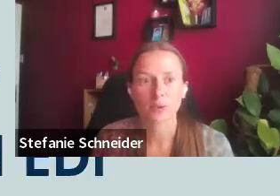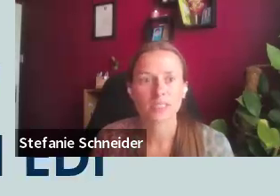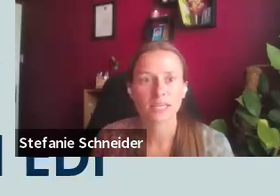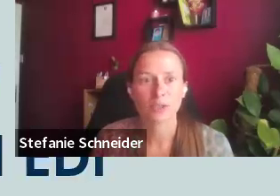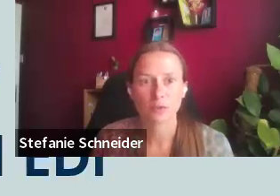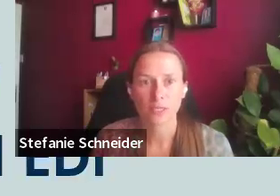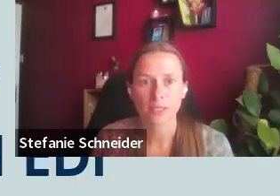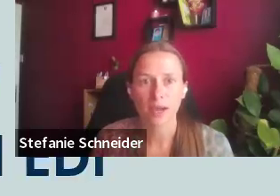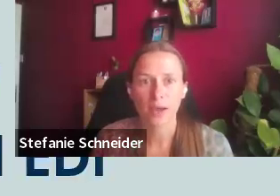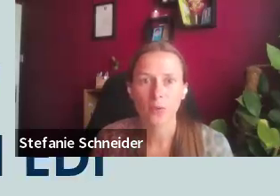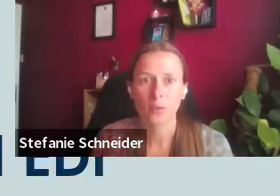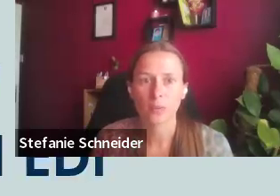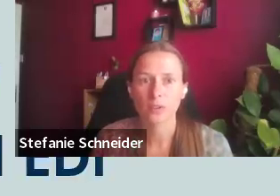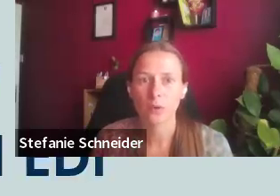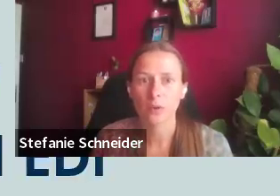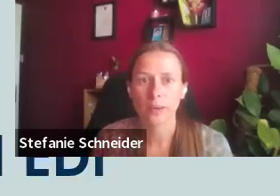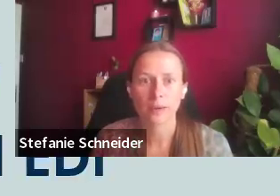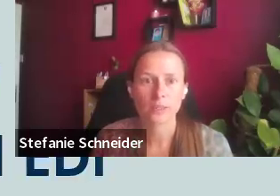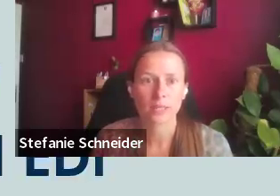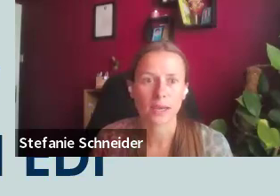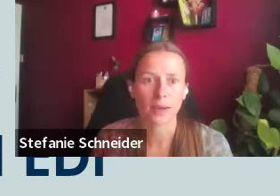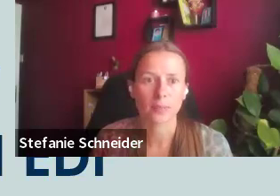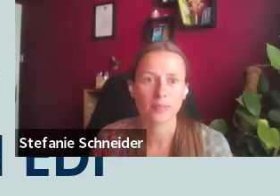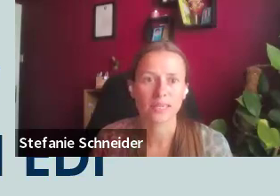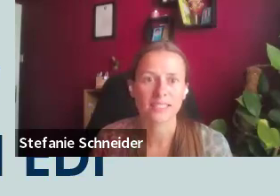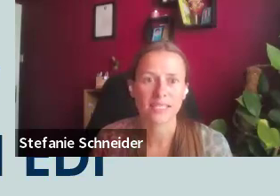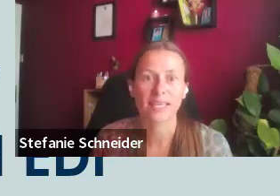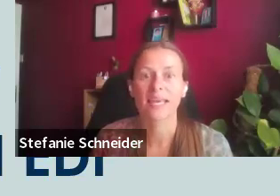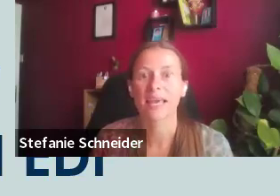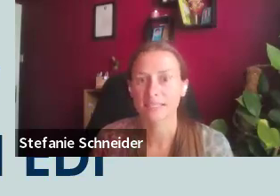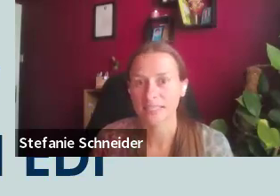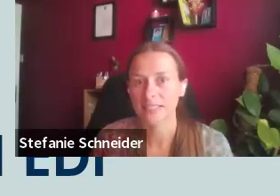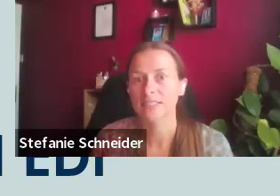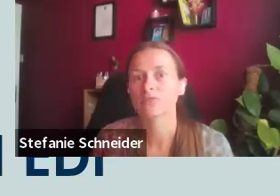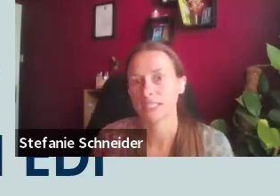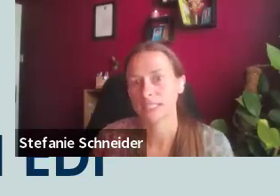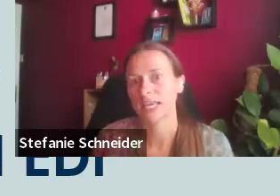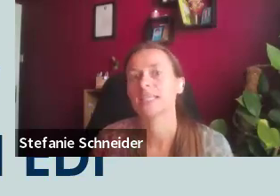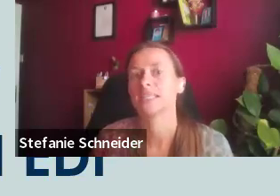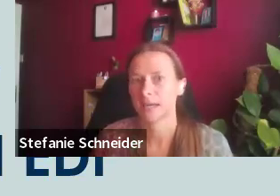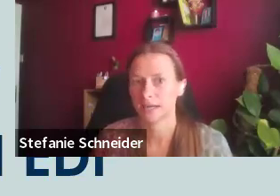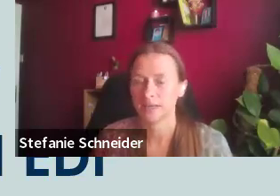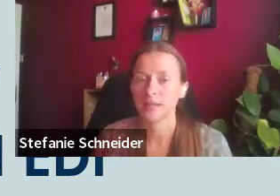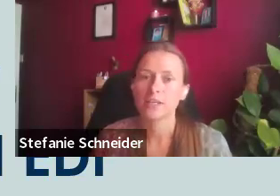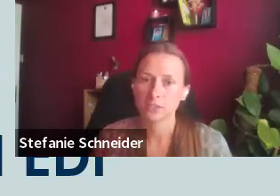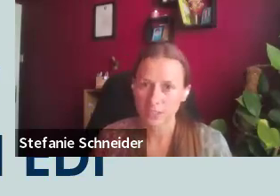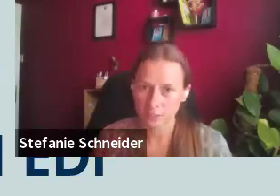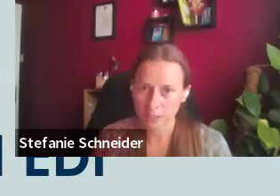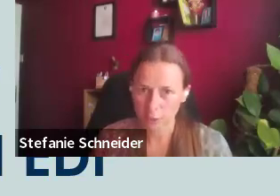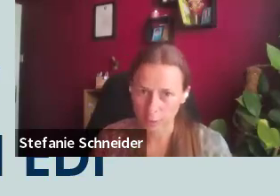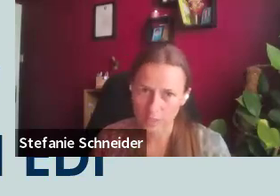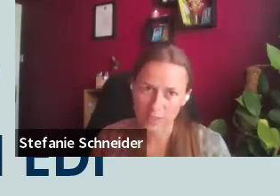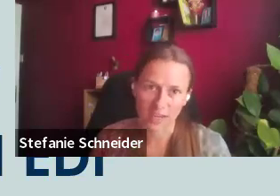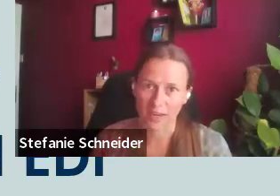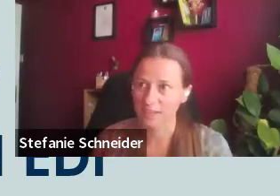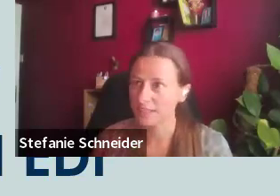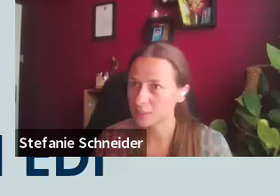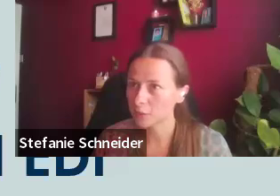Next from Stage Three we will talk about assessing excellence, risk and EDI. So these three terms are